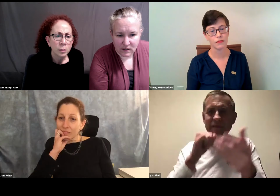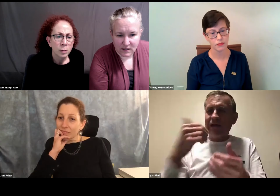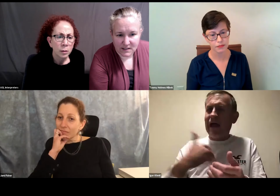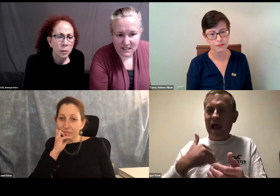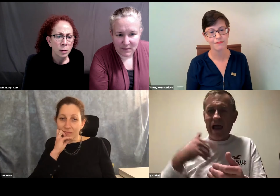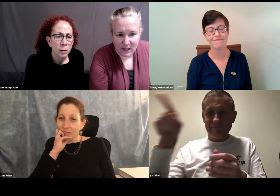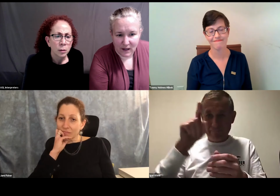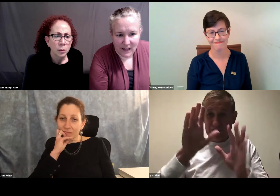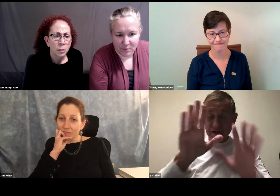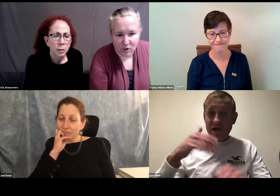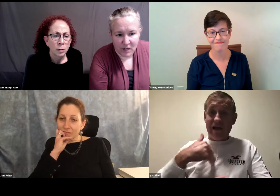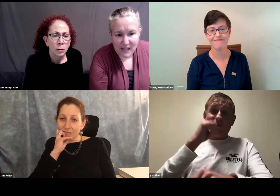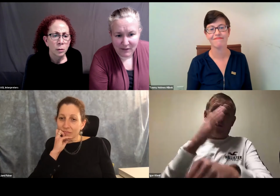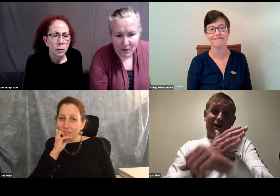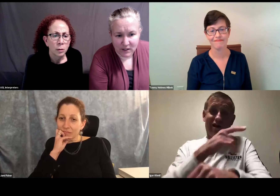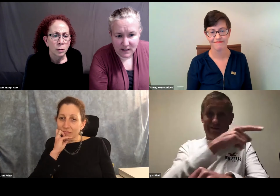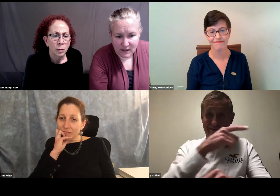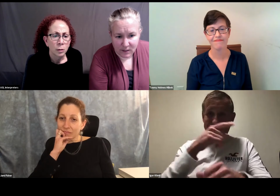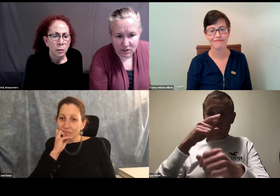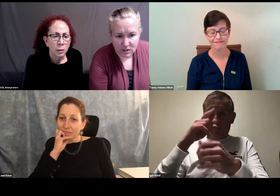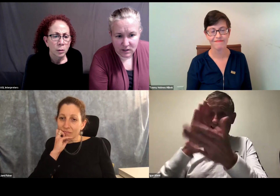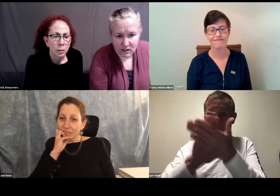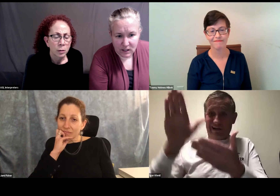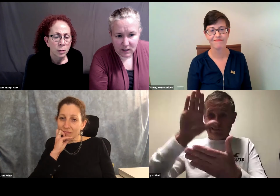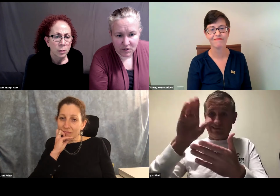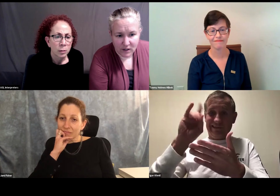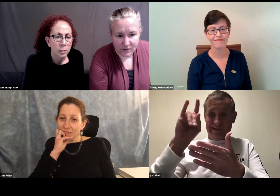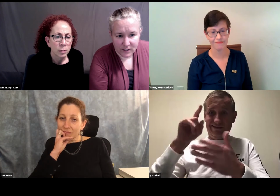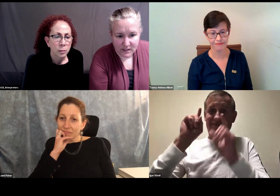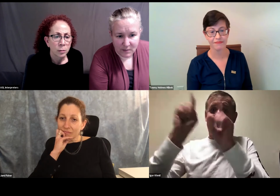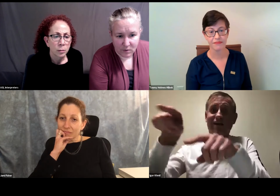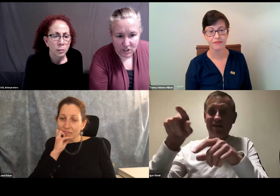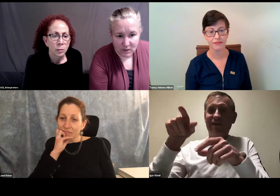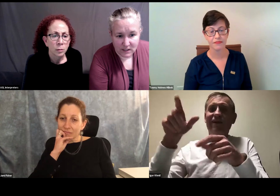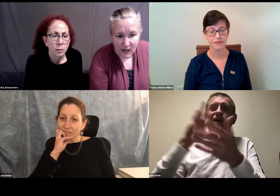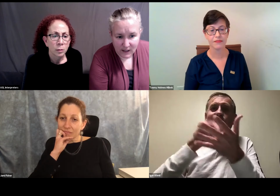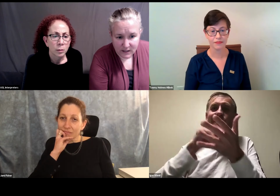doesn't seem that a lot of programs have American sign language my daughter, for example, when she went to college.